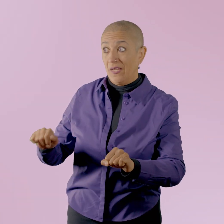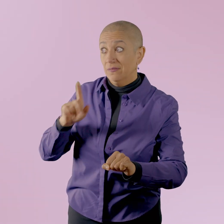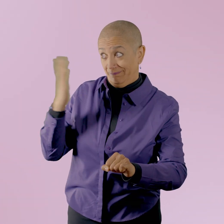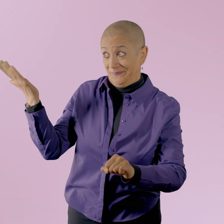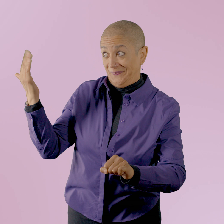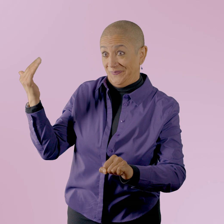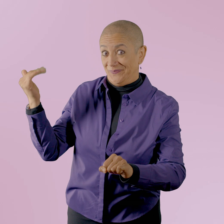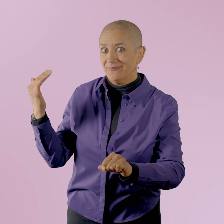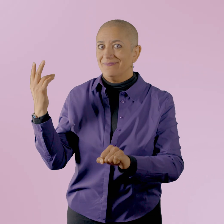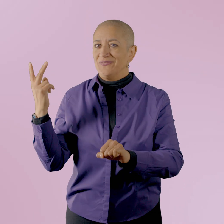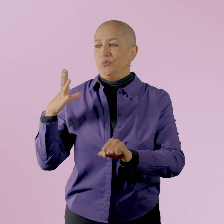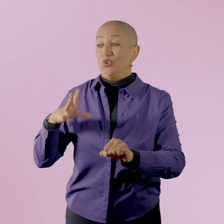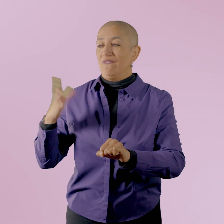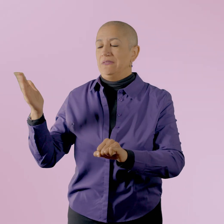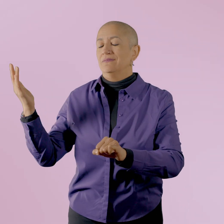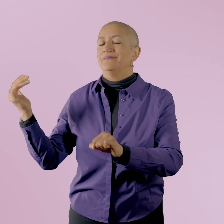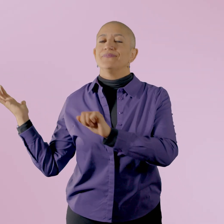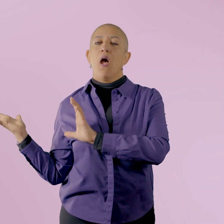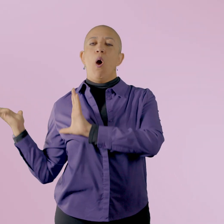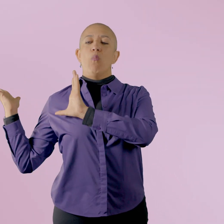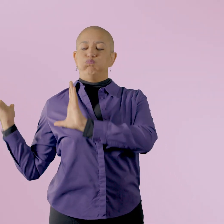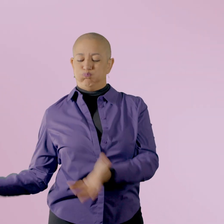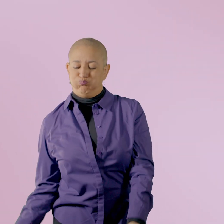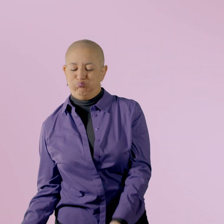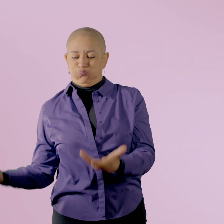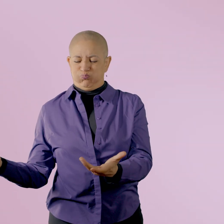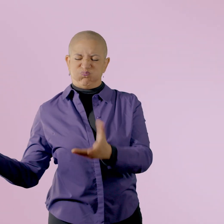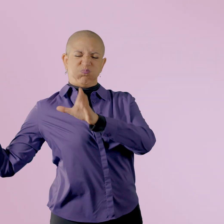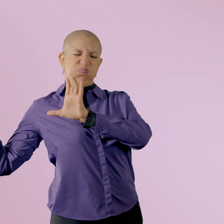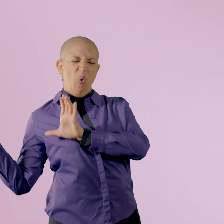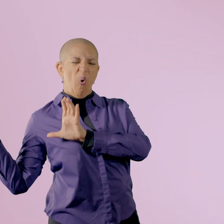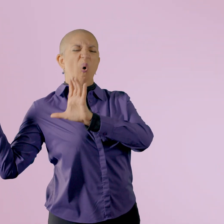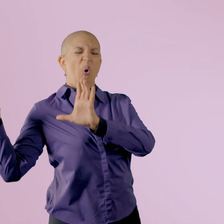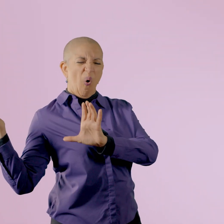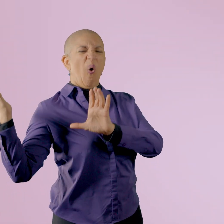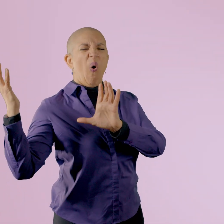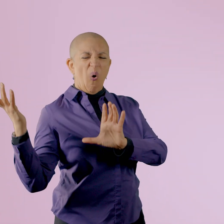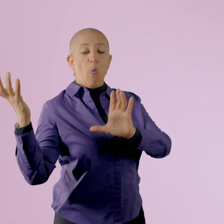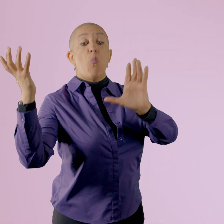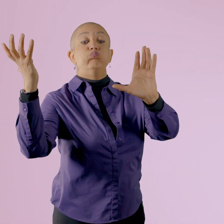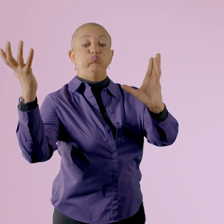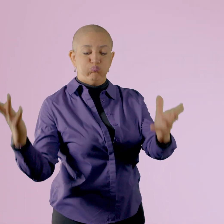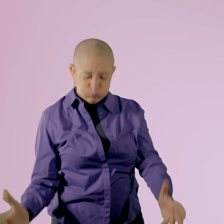They have Falstaff carried outside in the basket and dumped into the river.